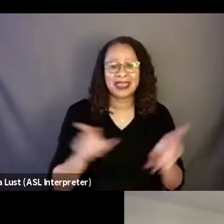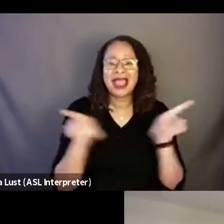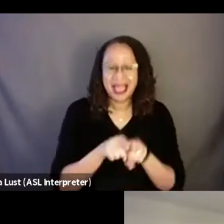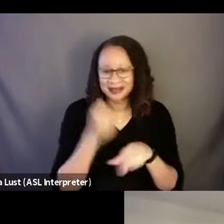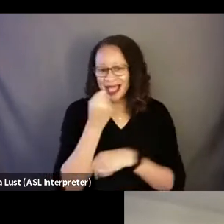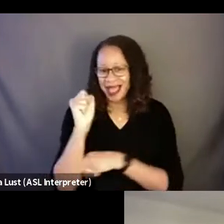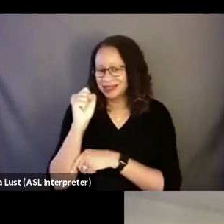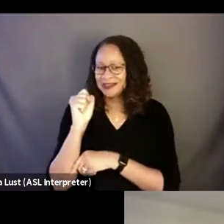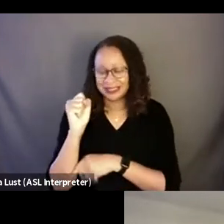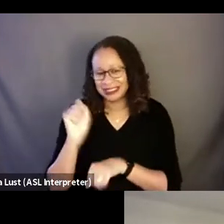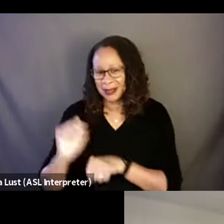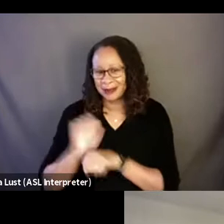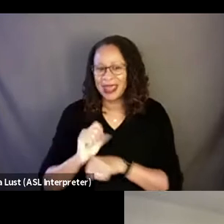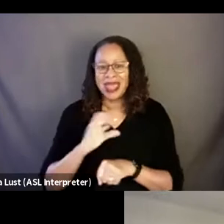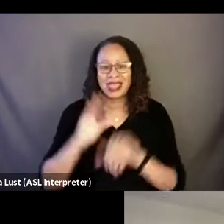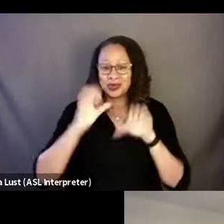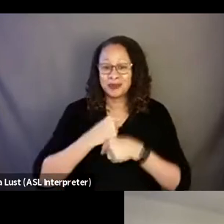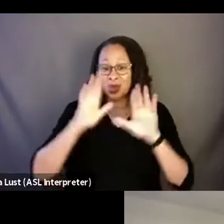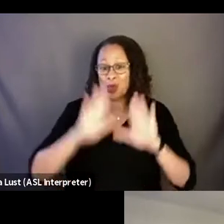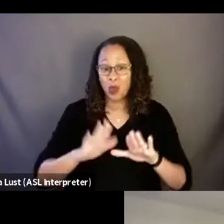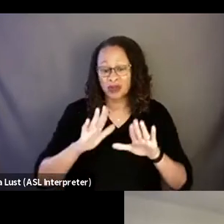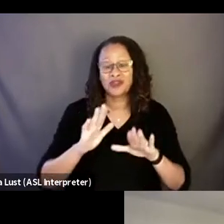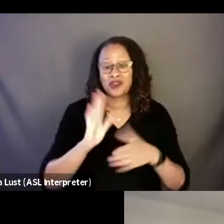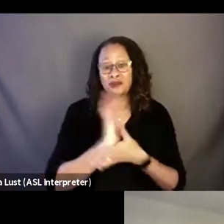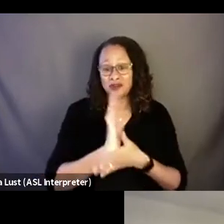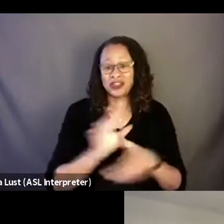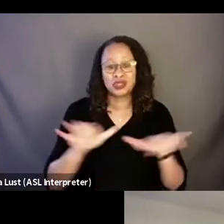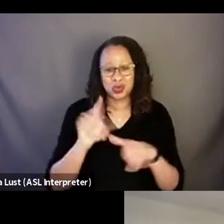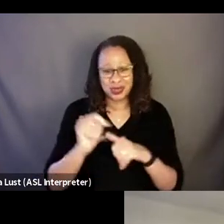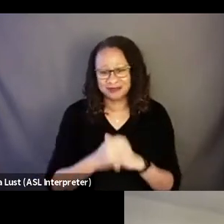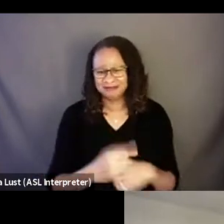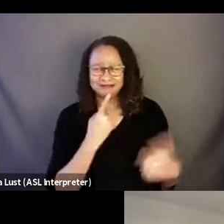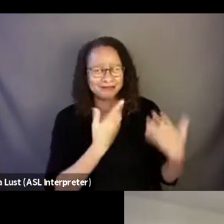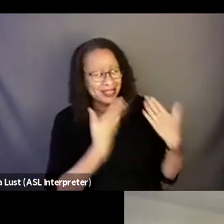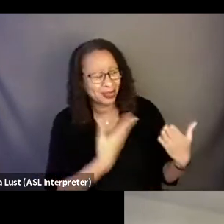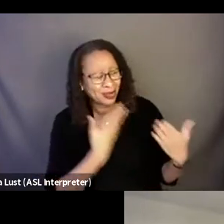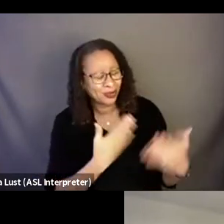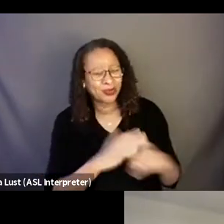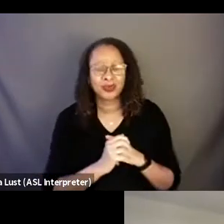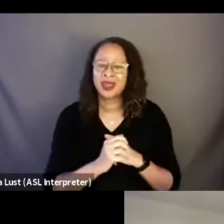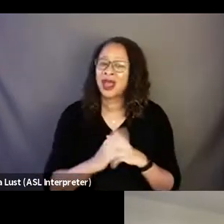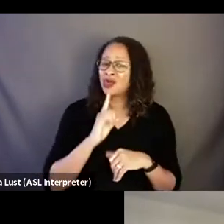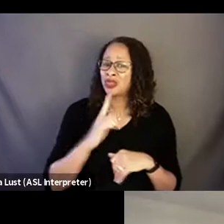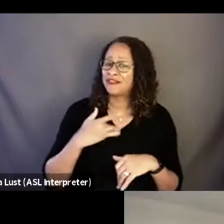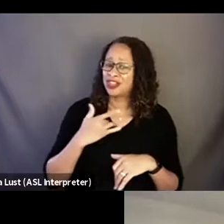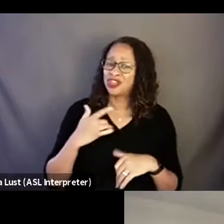and you make wonderful films doing it as well. I really feel that you're continuing the tradition